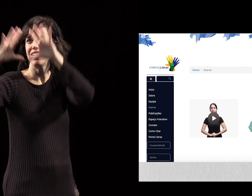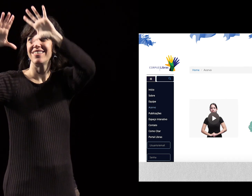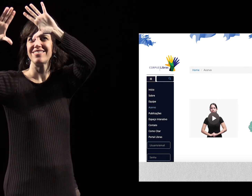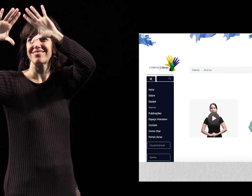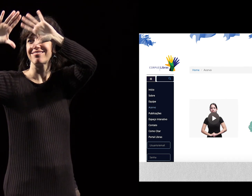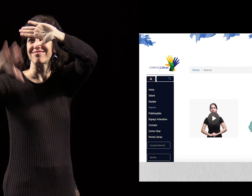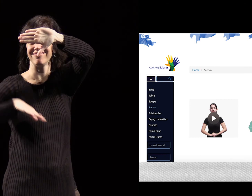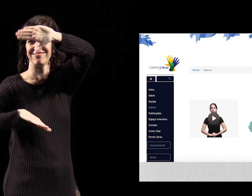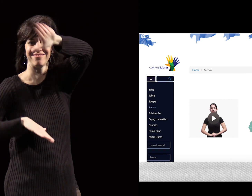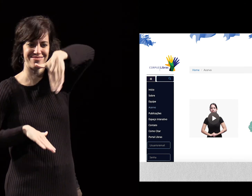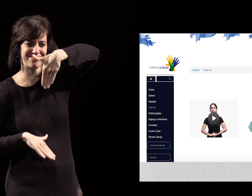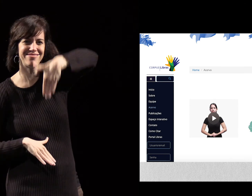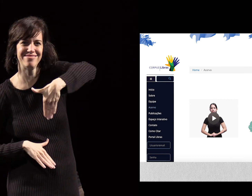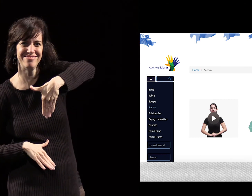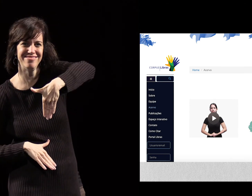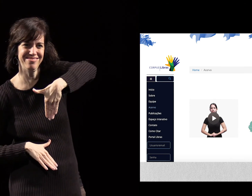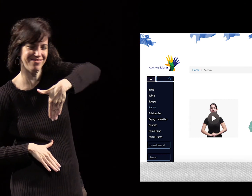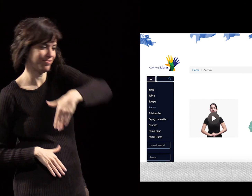Brazil has the same concept.